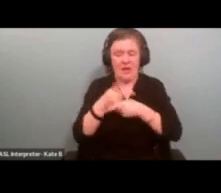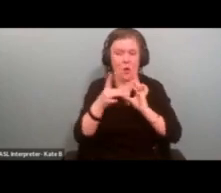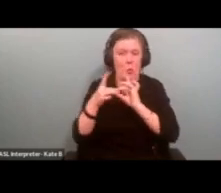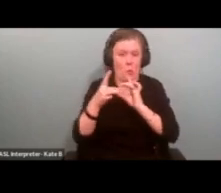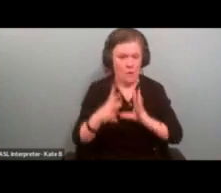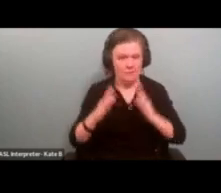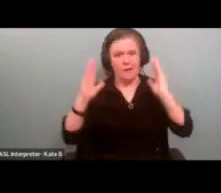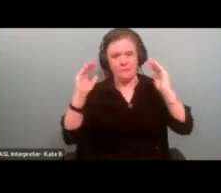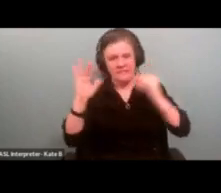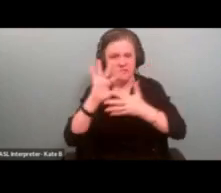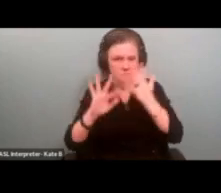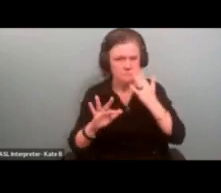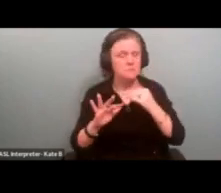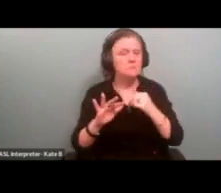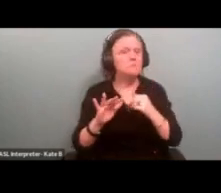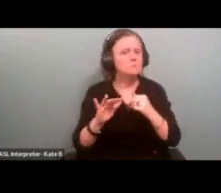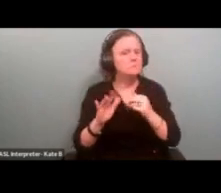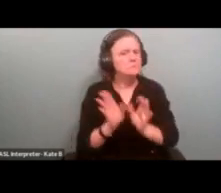of those things. But I think it's really important to hear